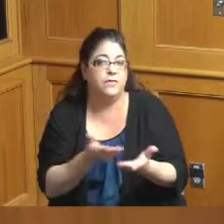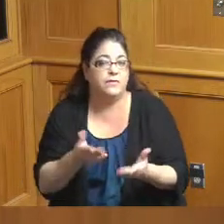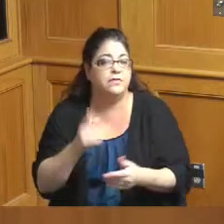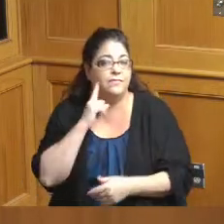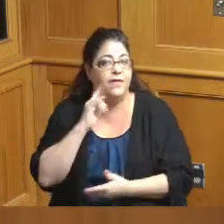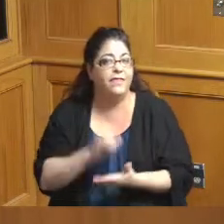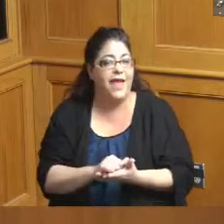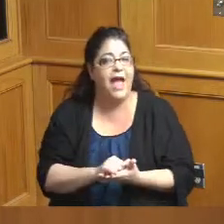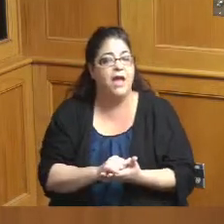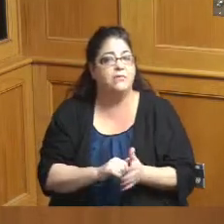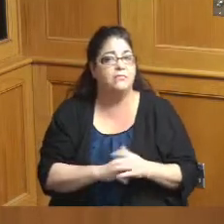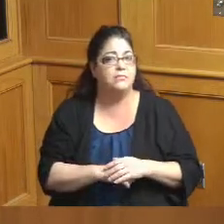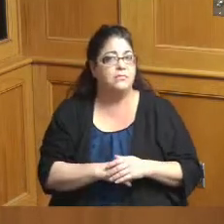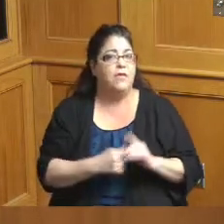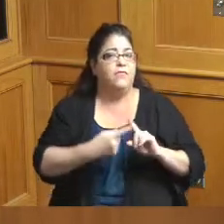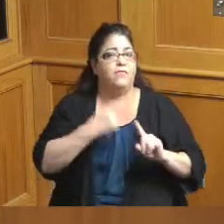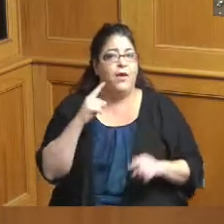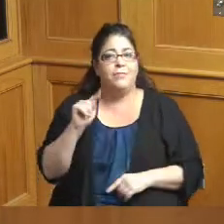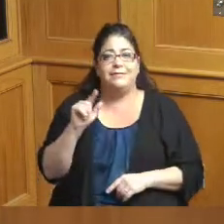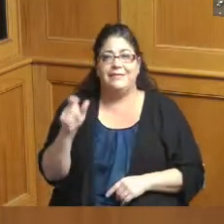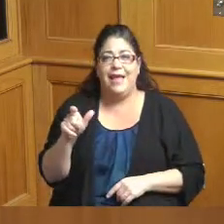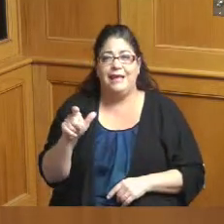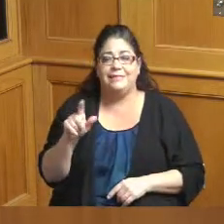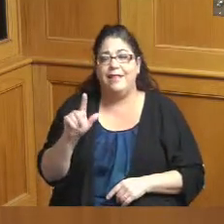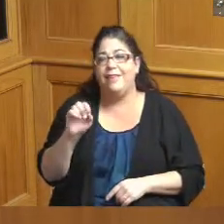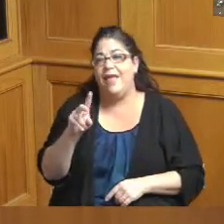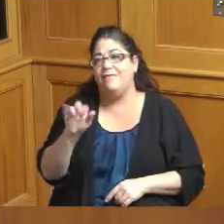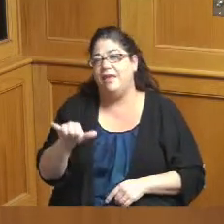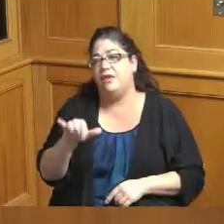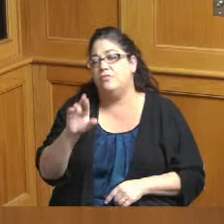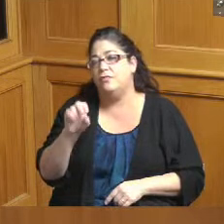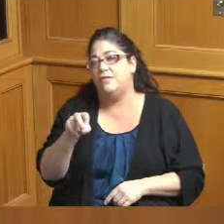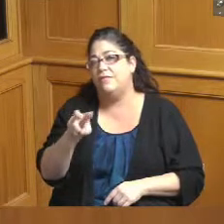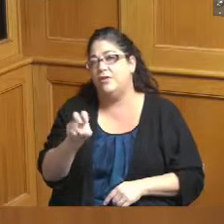recommendations from Tax Liberty Review Committee we haven't looked specifically at the other levees